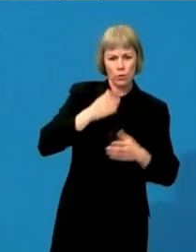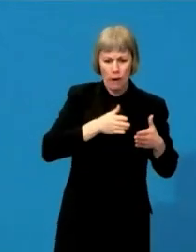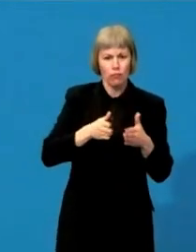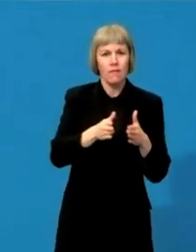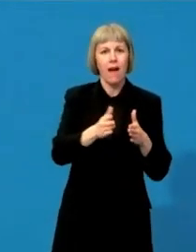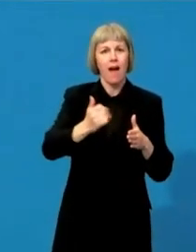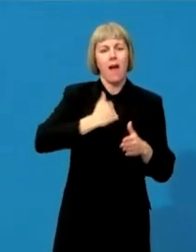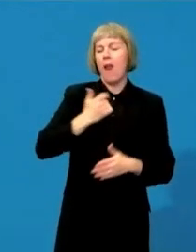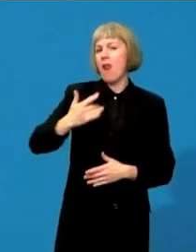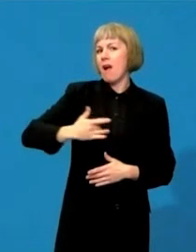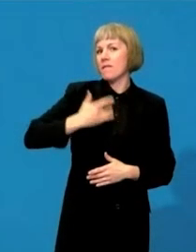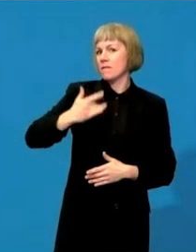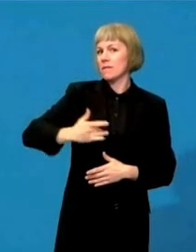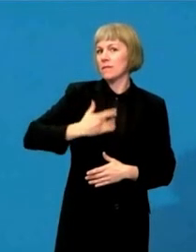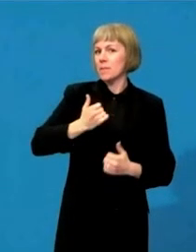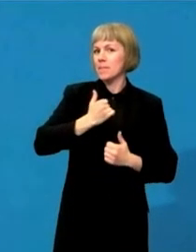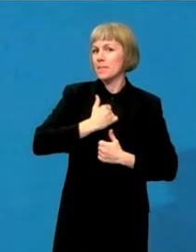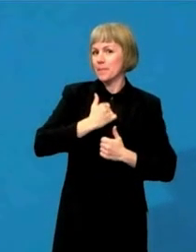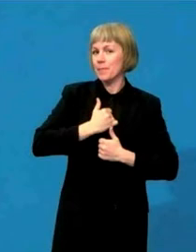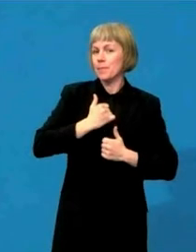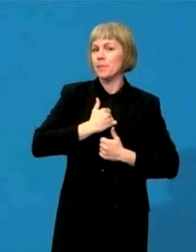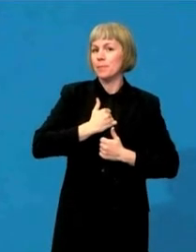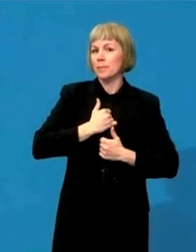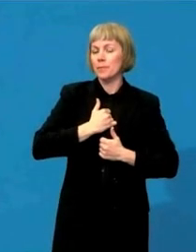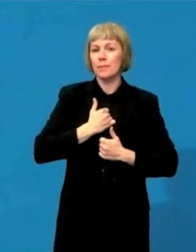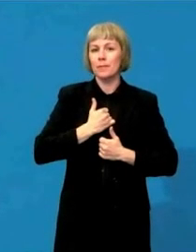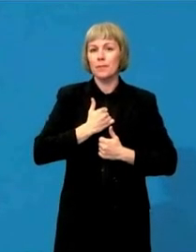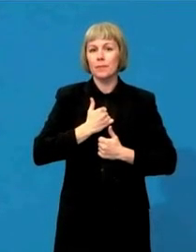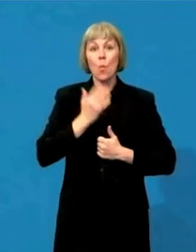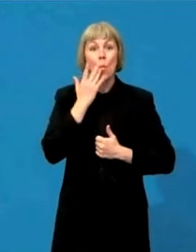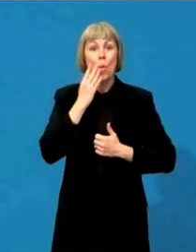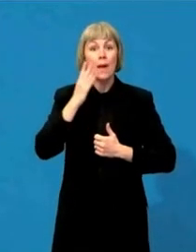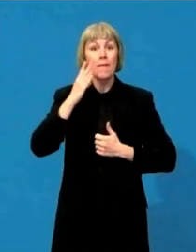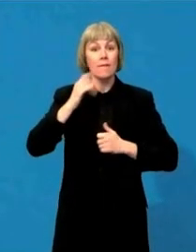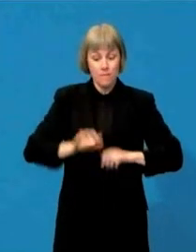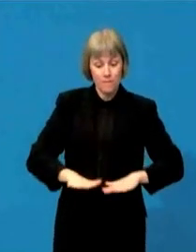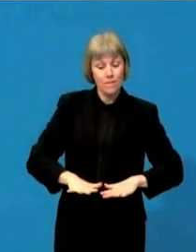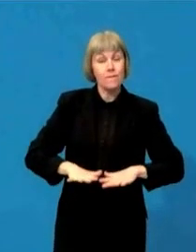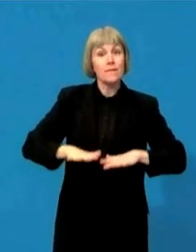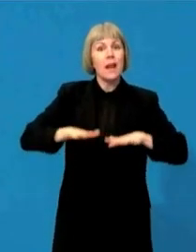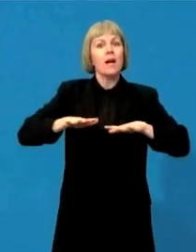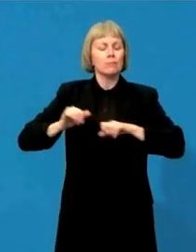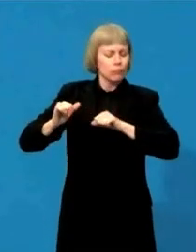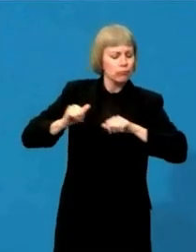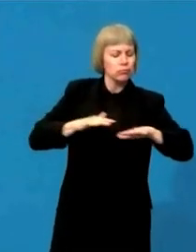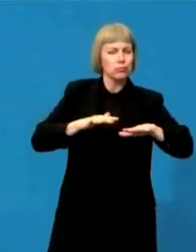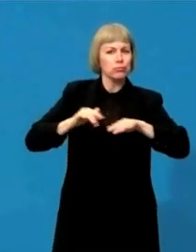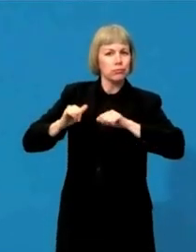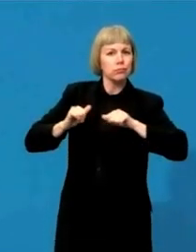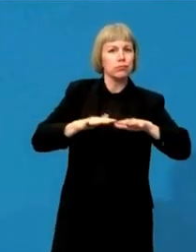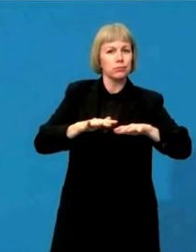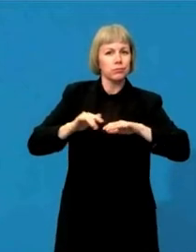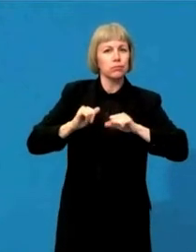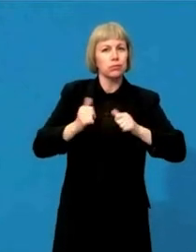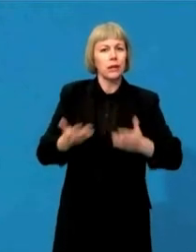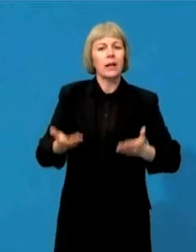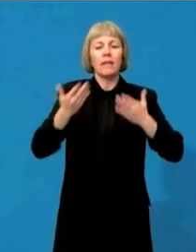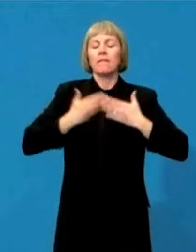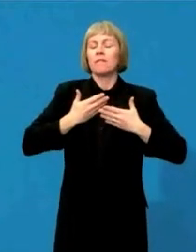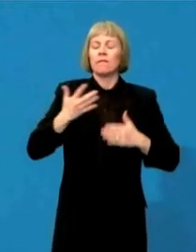It gives us - every time the floods come, it's like - it's renewing everything for us.